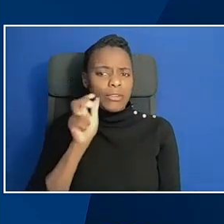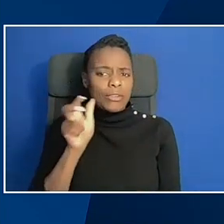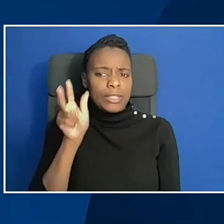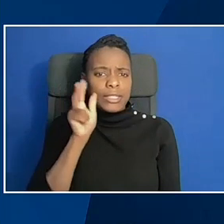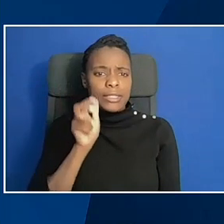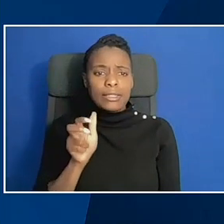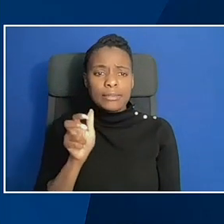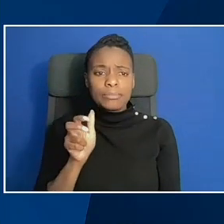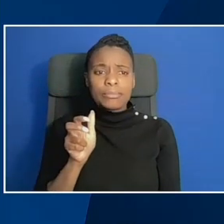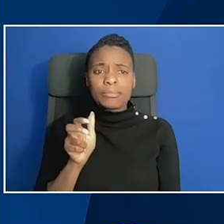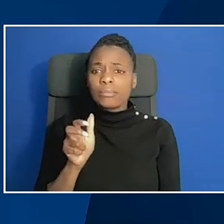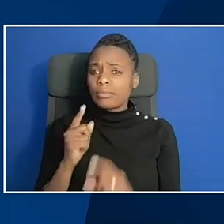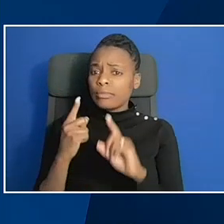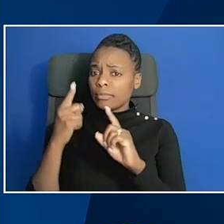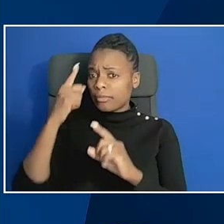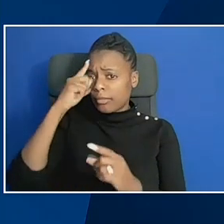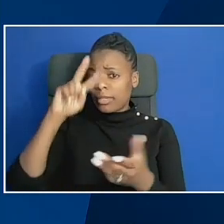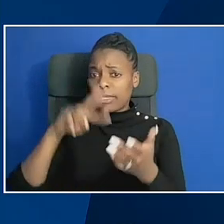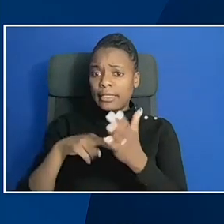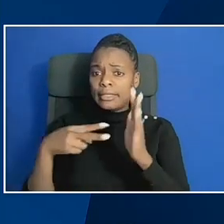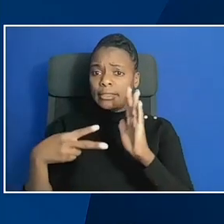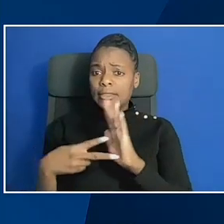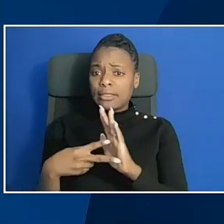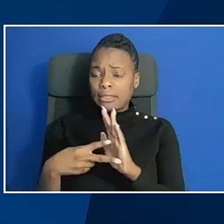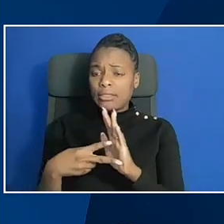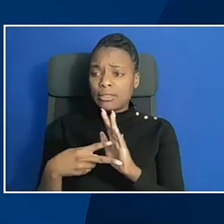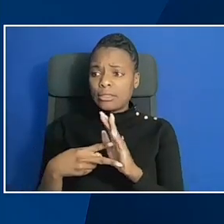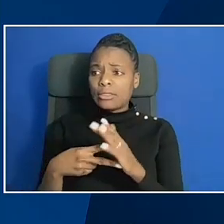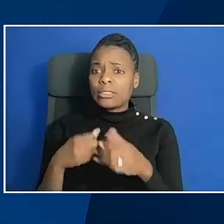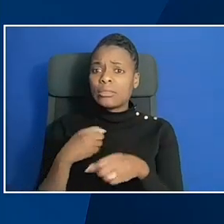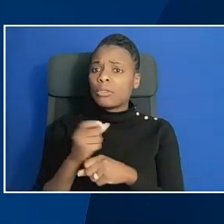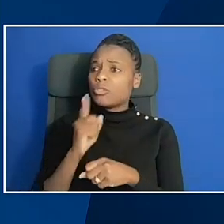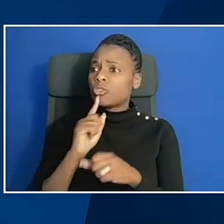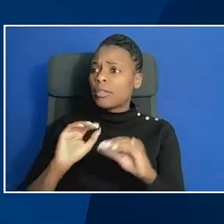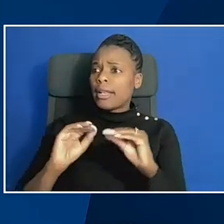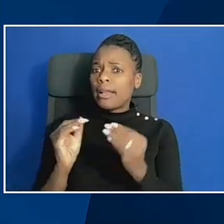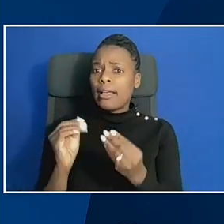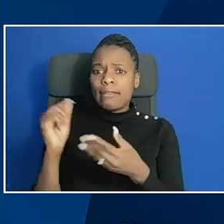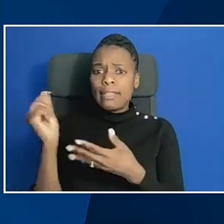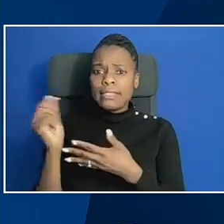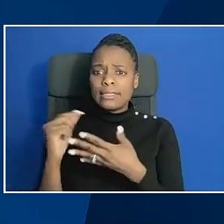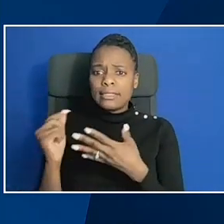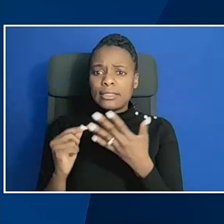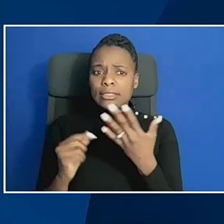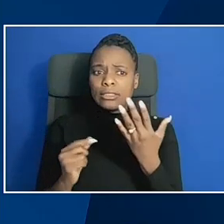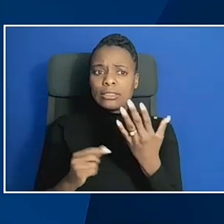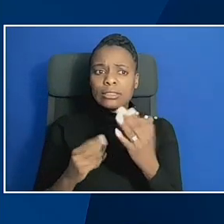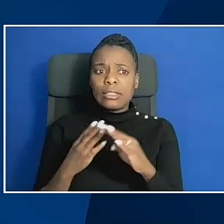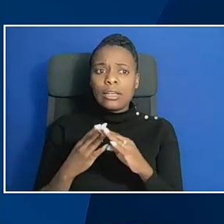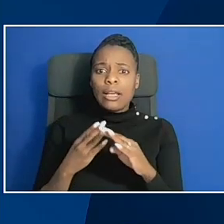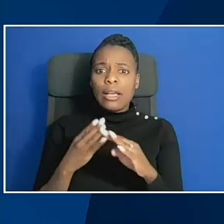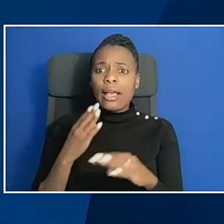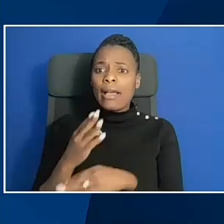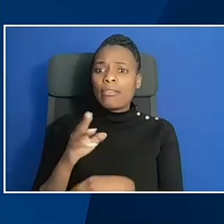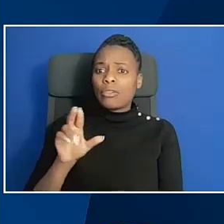is to ensure that none of these conditions obtain after 2030. That's the way John kind of asked that